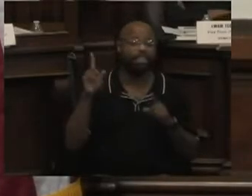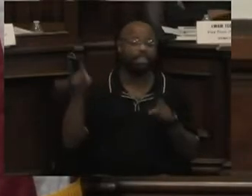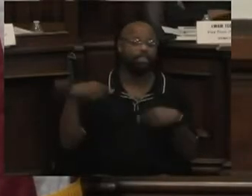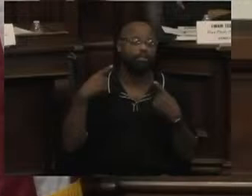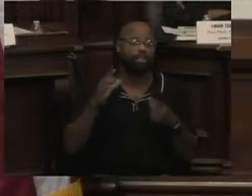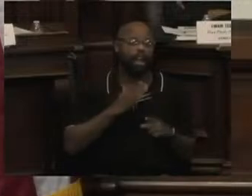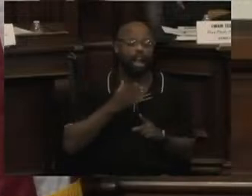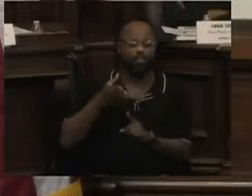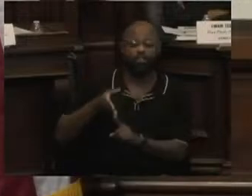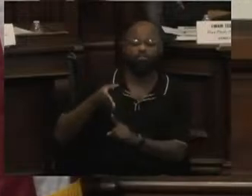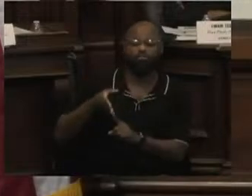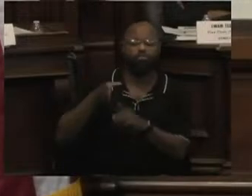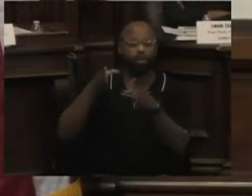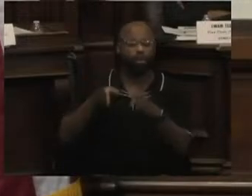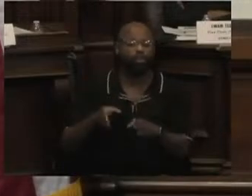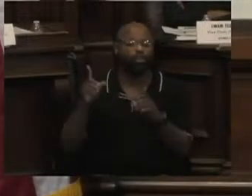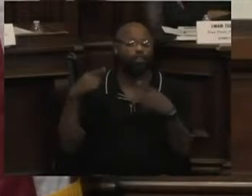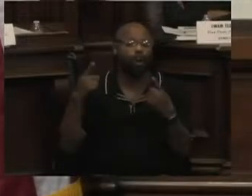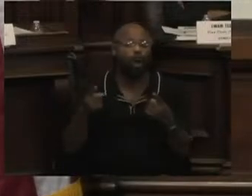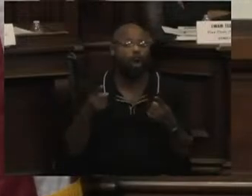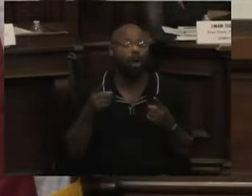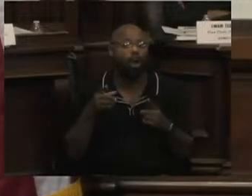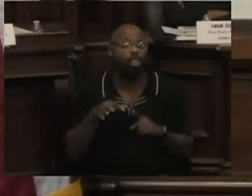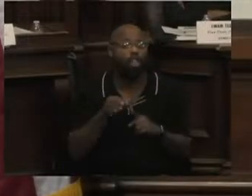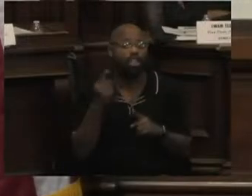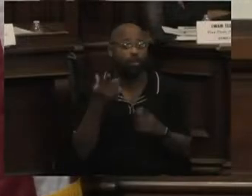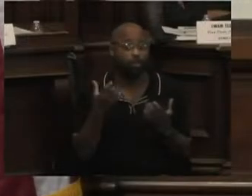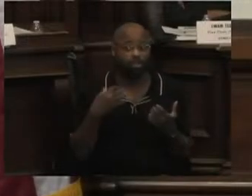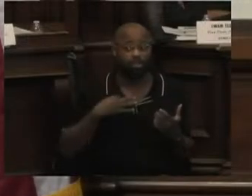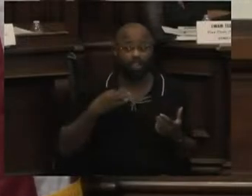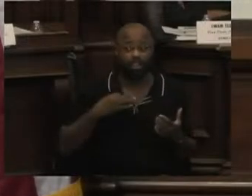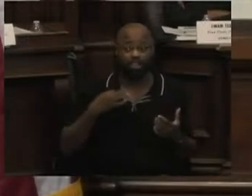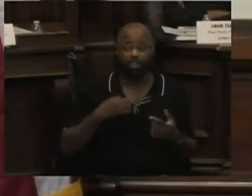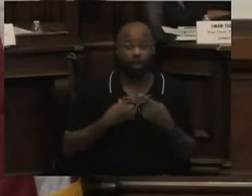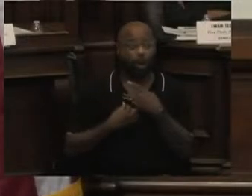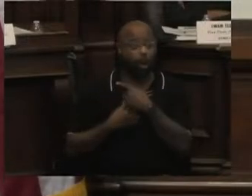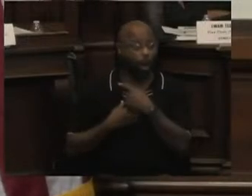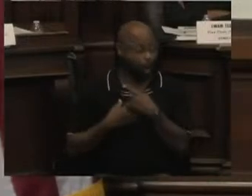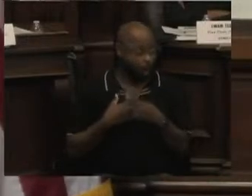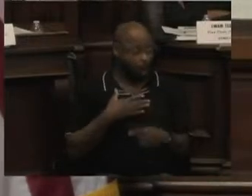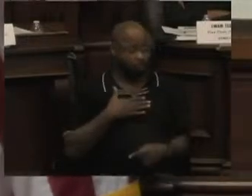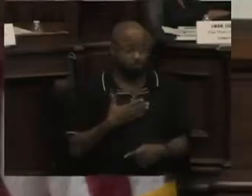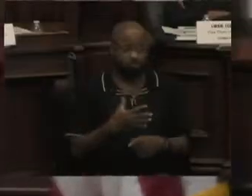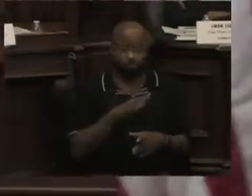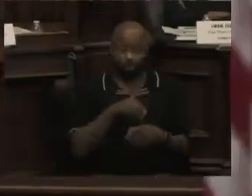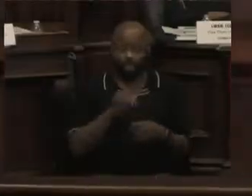Larry, if you guys don't mind. And since he's been our point